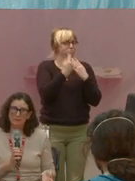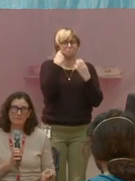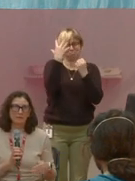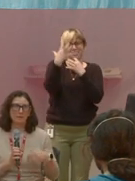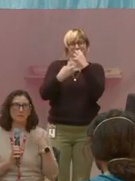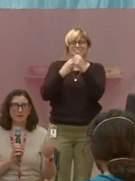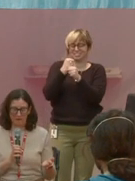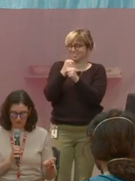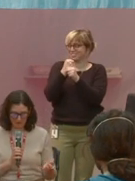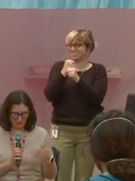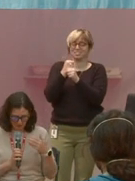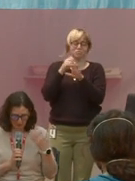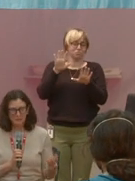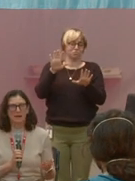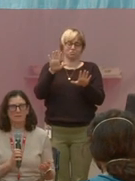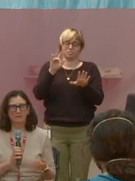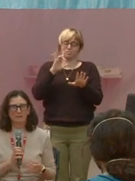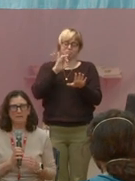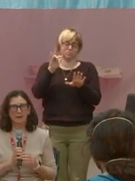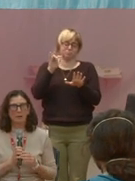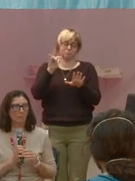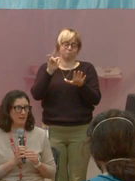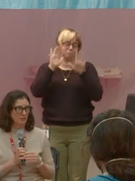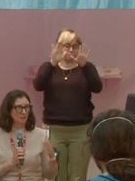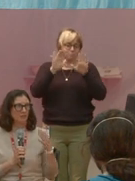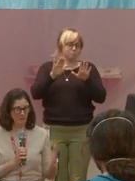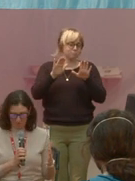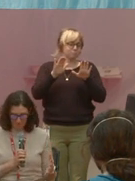years. And it's just such an excellent culmination of all of